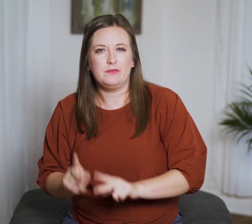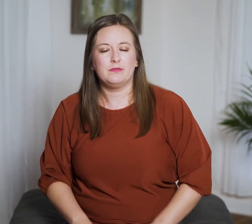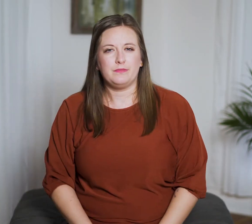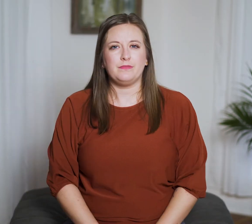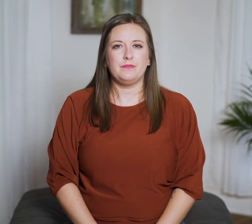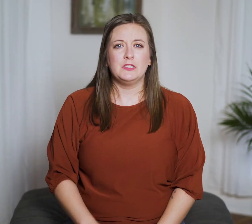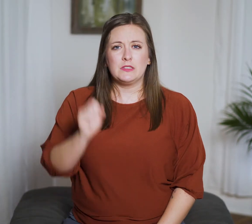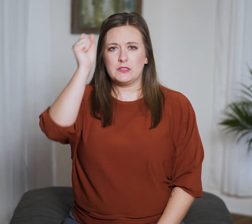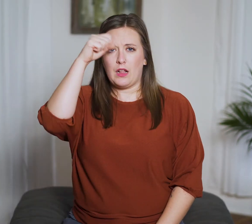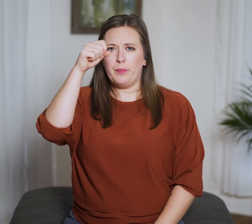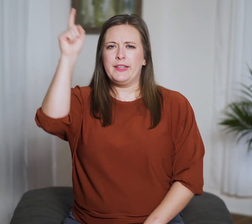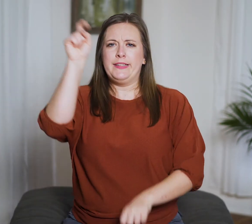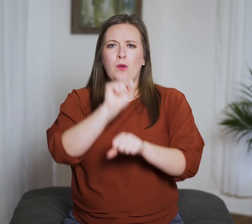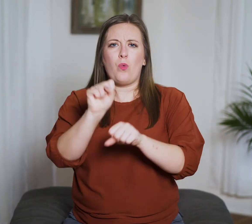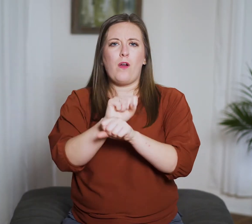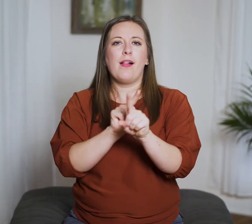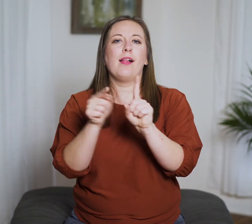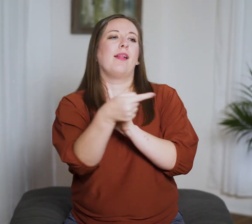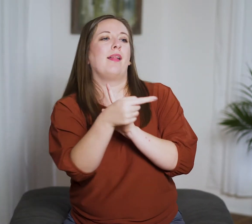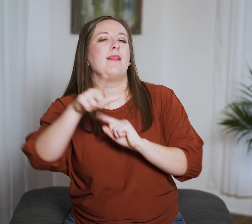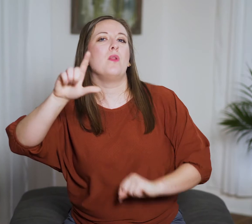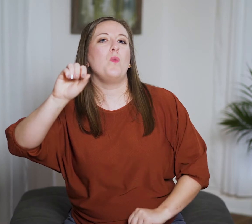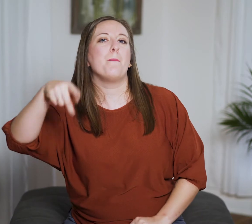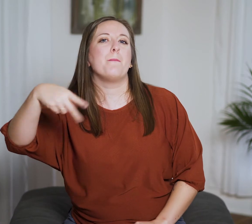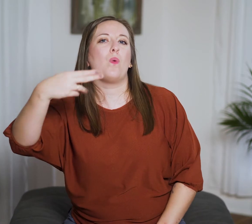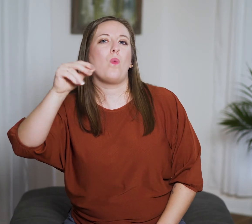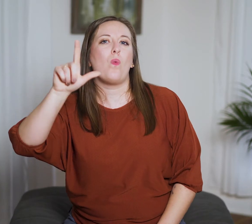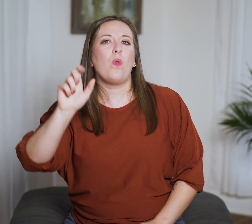so Solomon works with the loophole